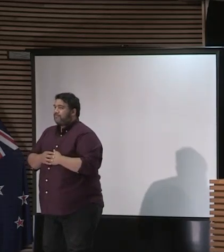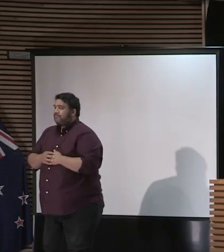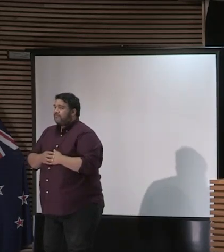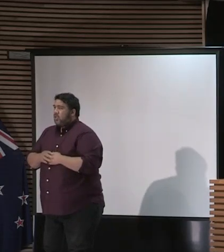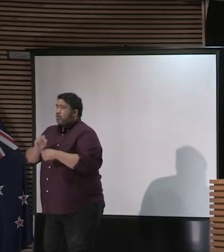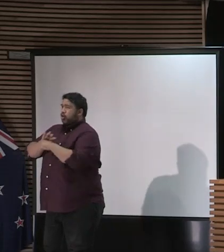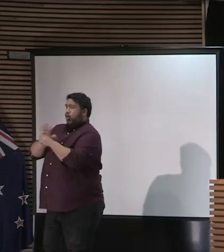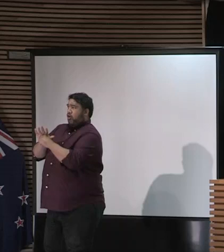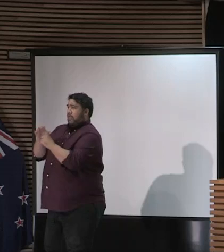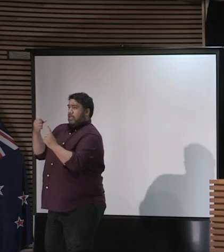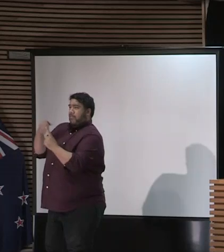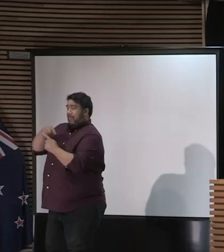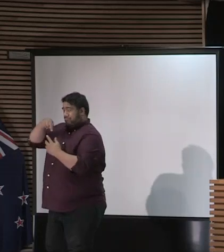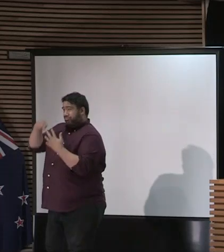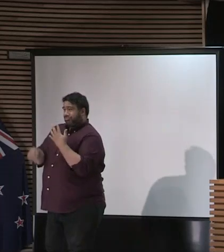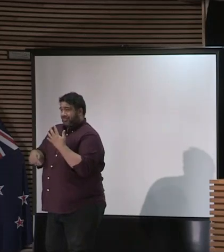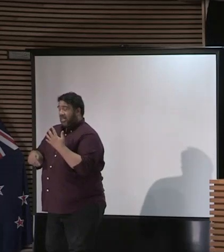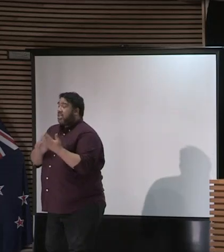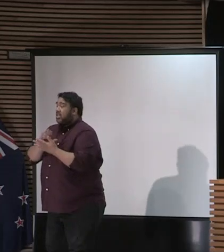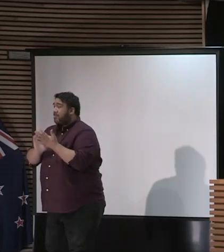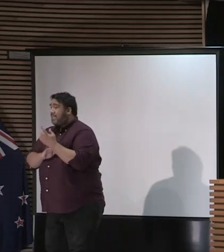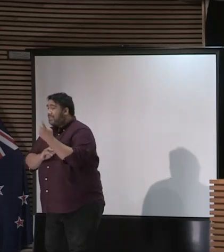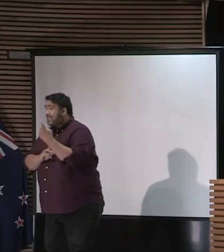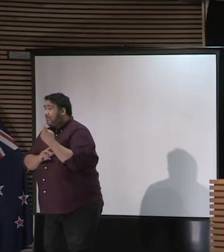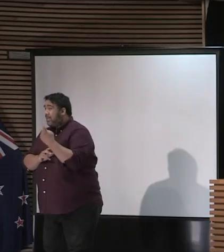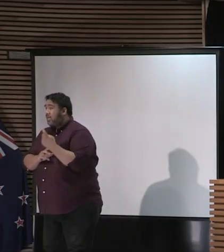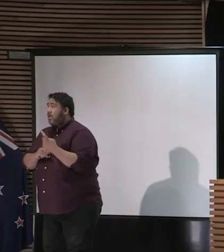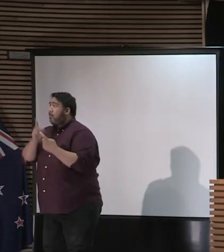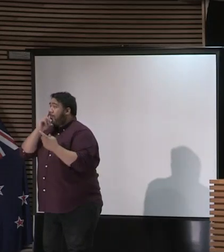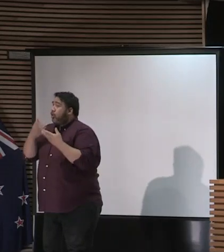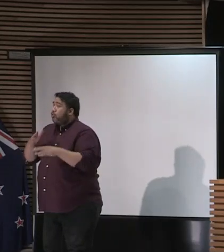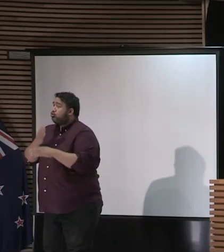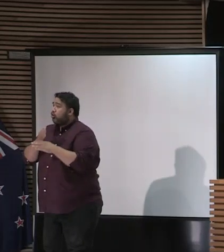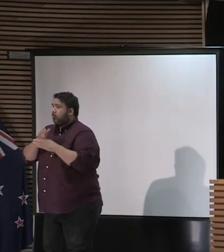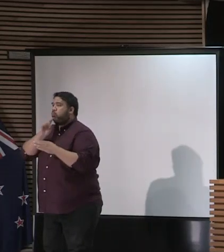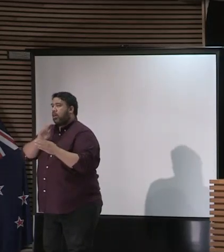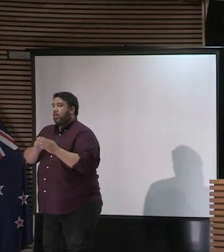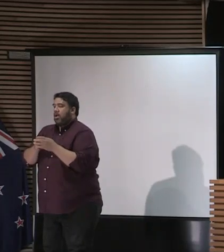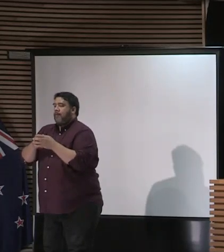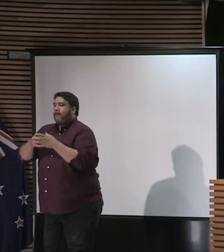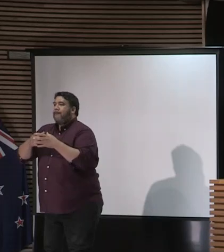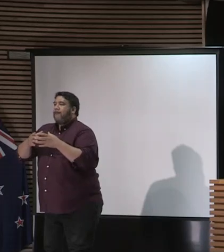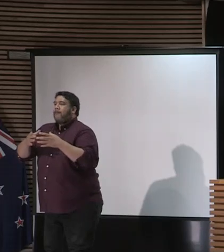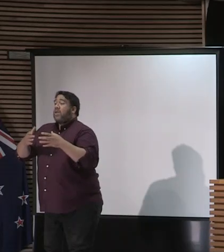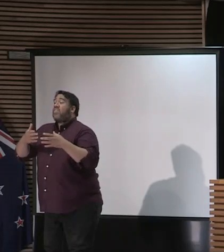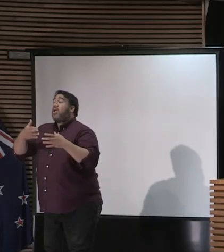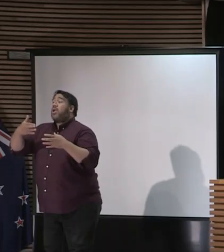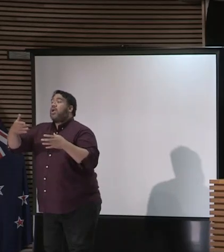poised to respond in earnest. As a result of the impacts of